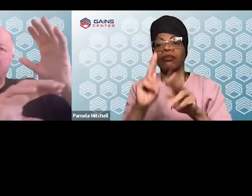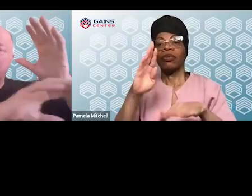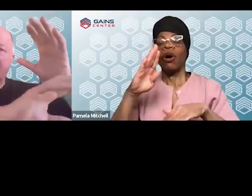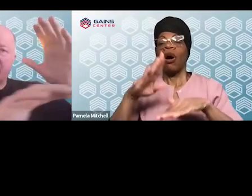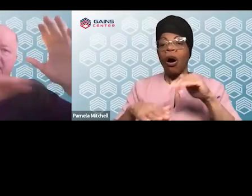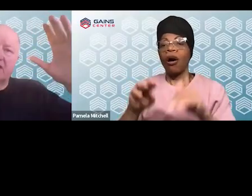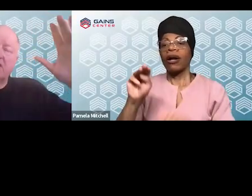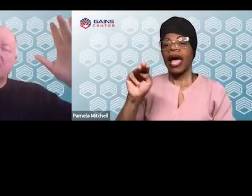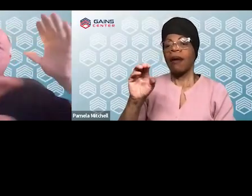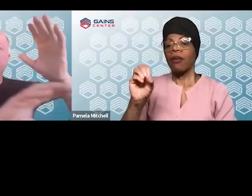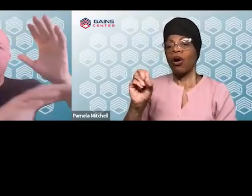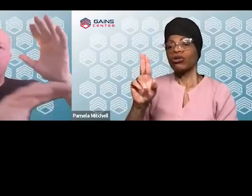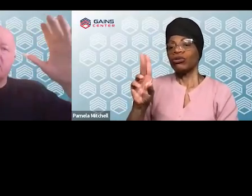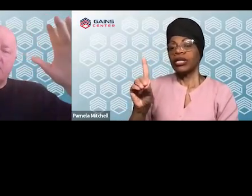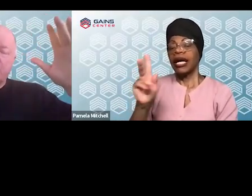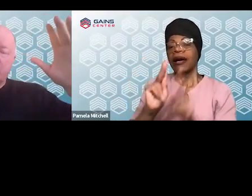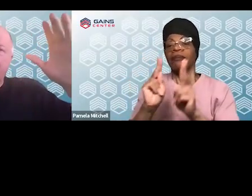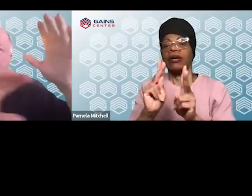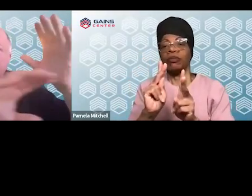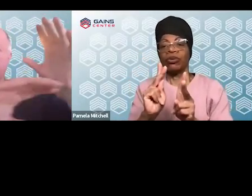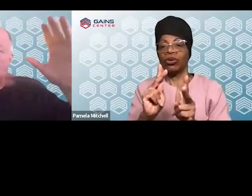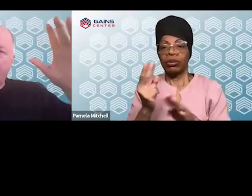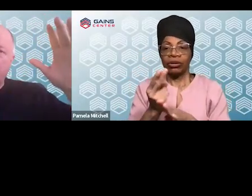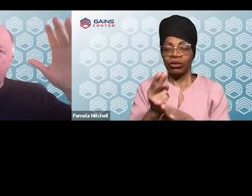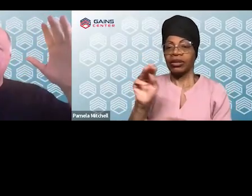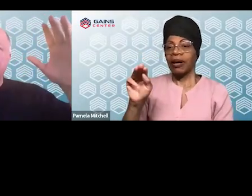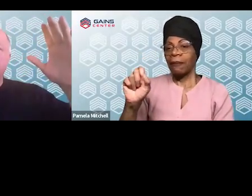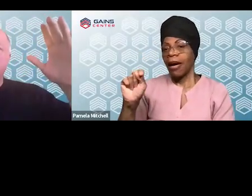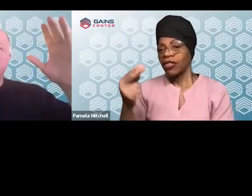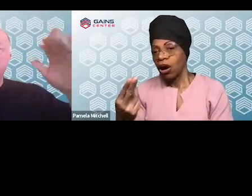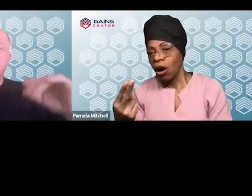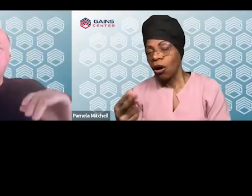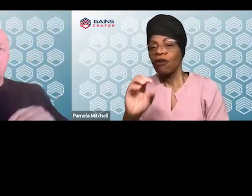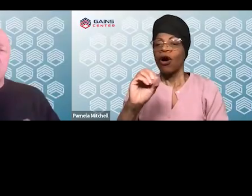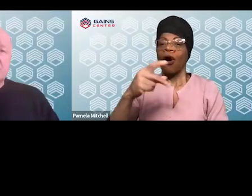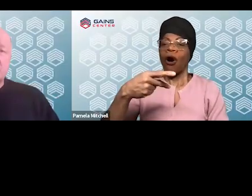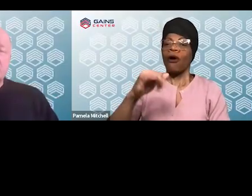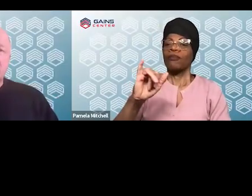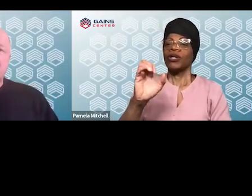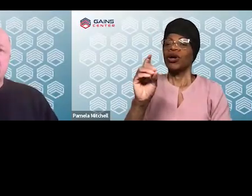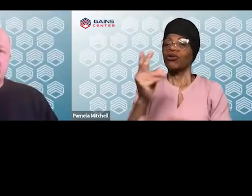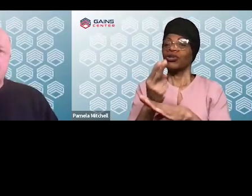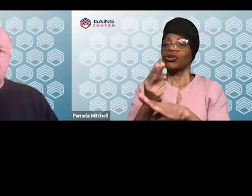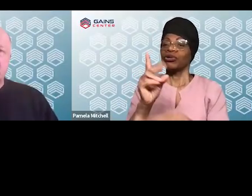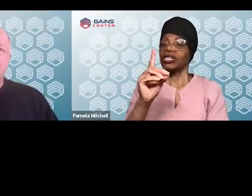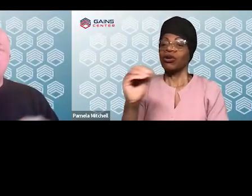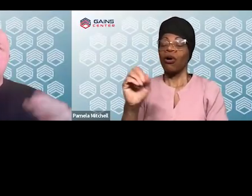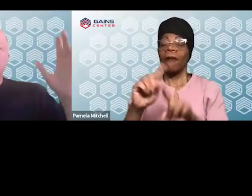people who are taking methadone and buprenorphine for their opioid use disorder, but they're also using stimulants.